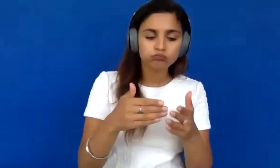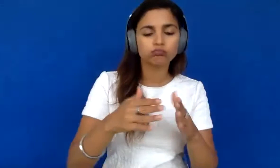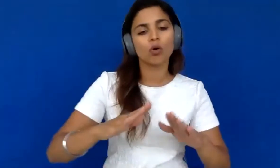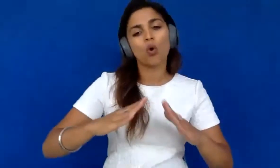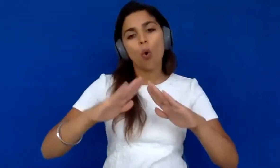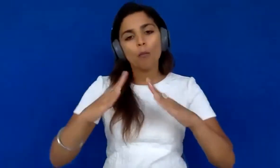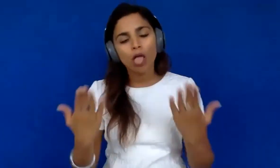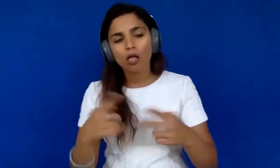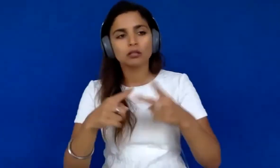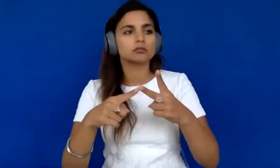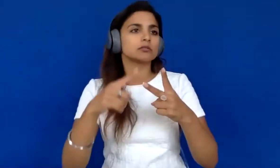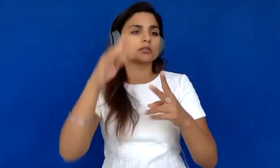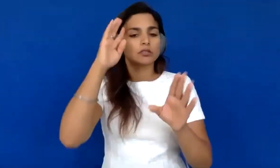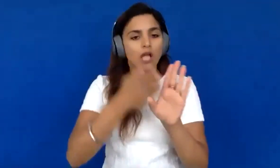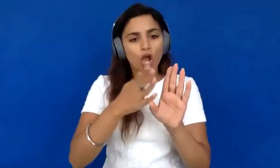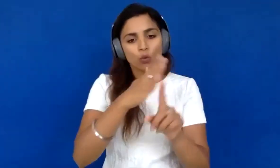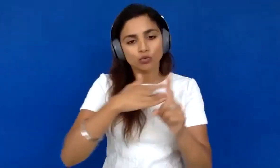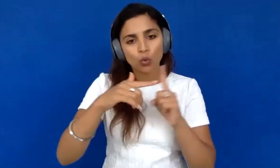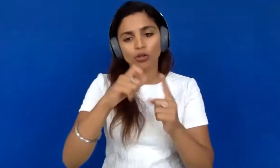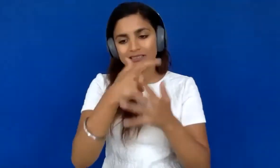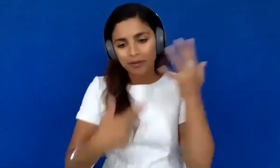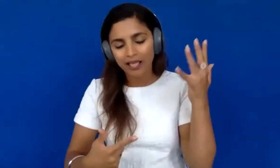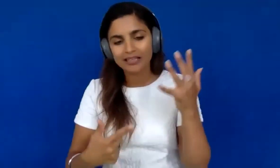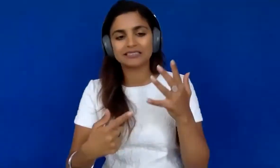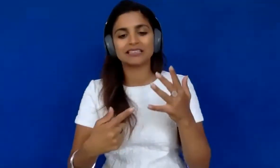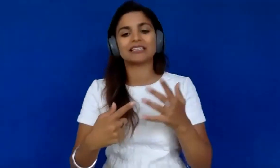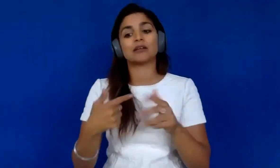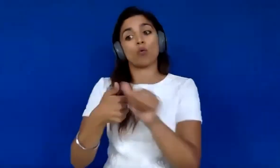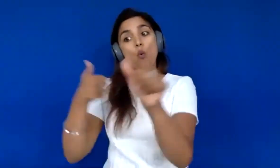corporate accountability and environmental justice I am very excited